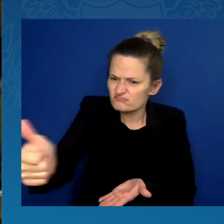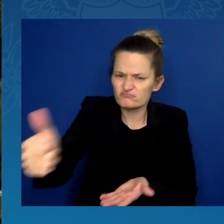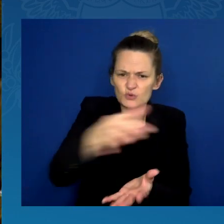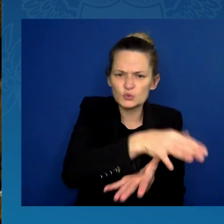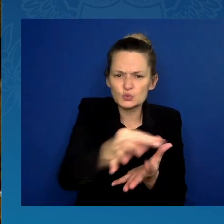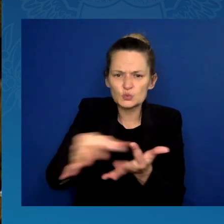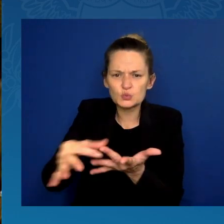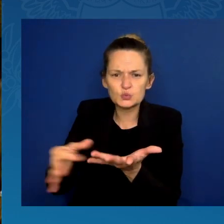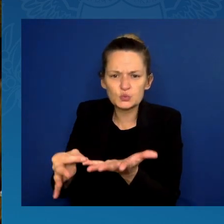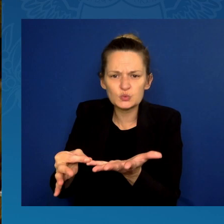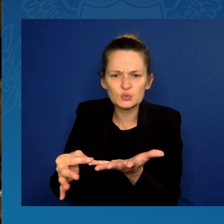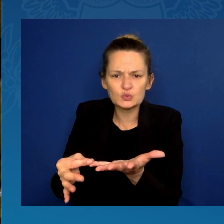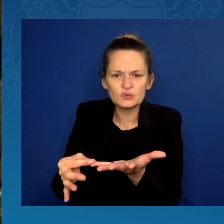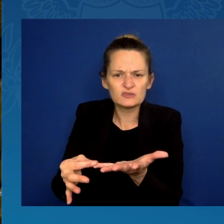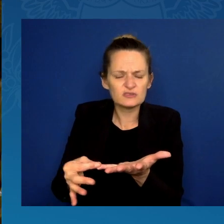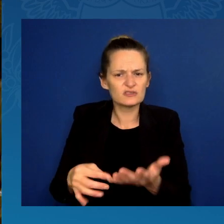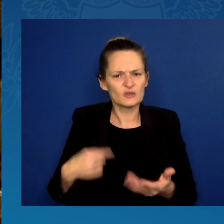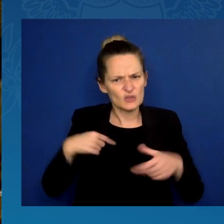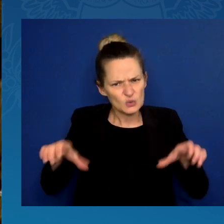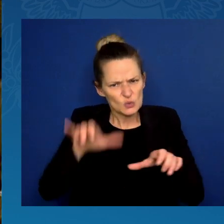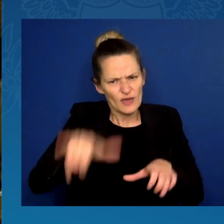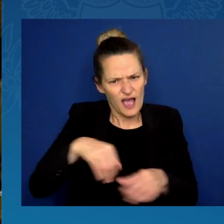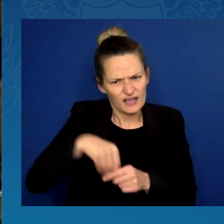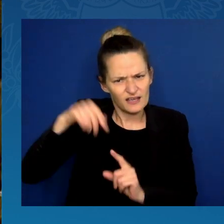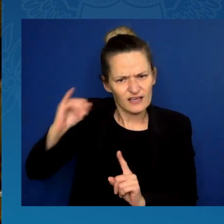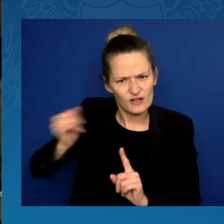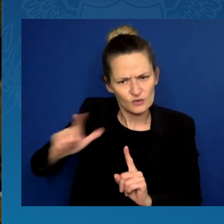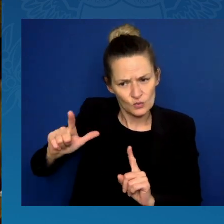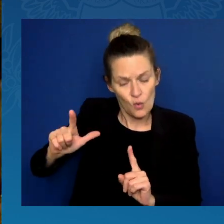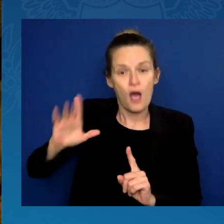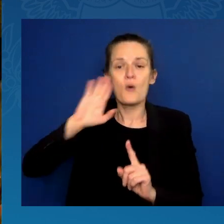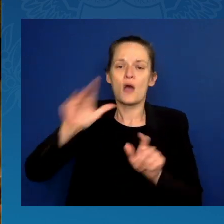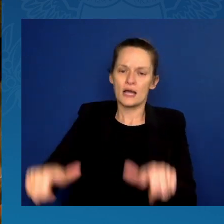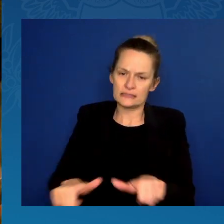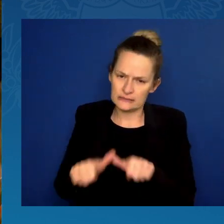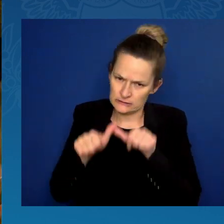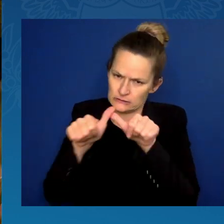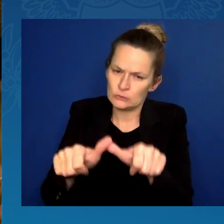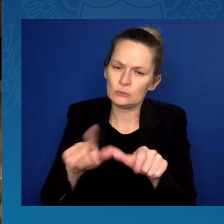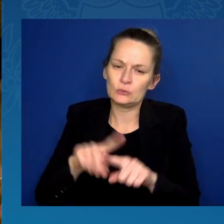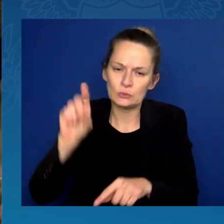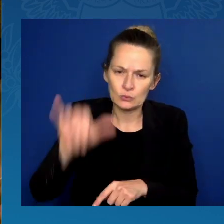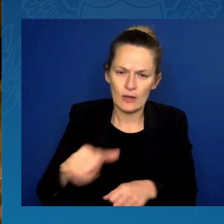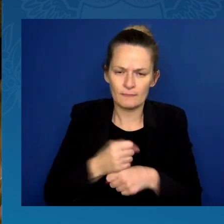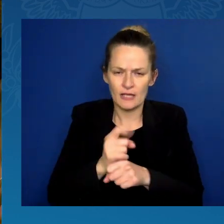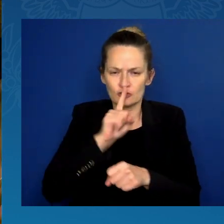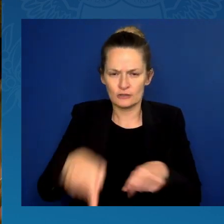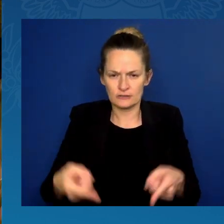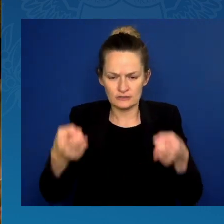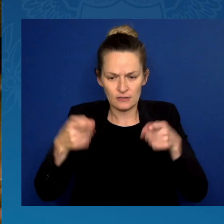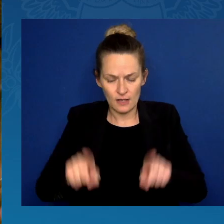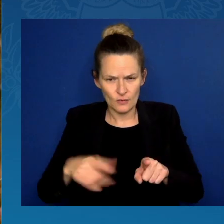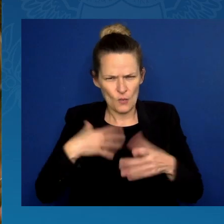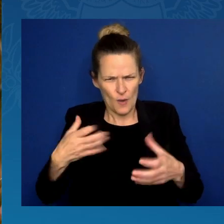to make sure that we make this happen across the country. Thank you. The Vice President: Thank you. Julie Rodriguez: Wonderful. And finally,